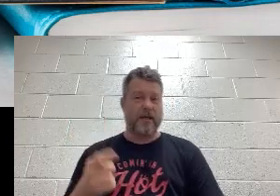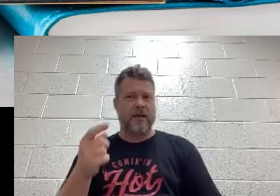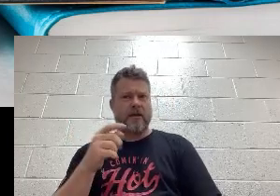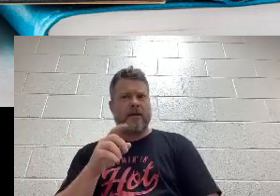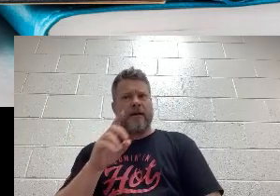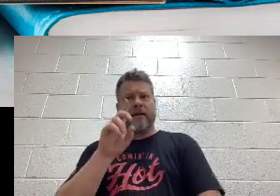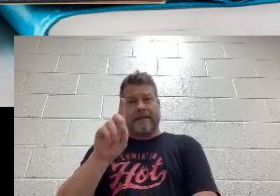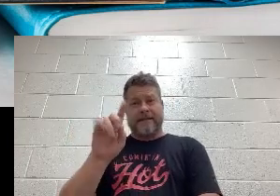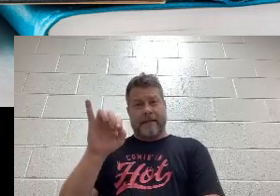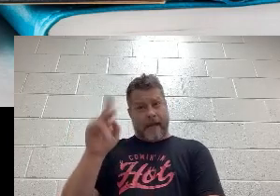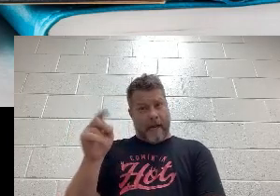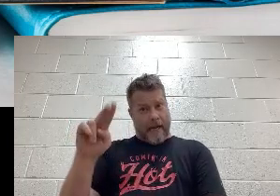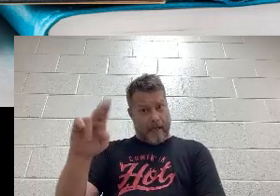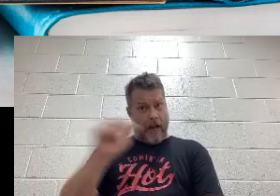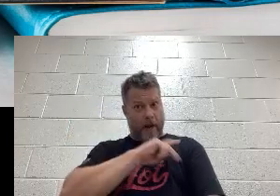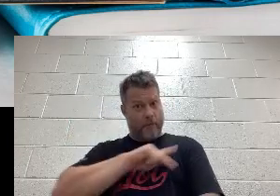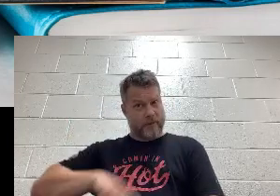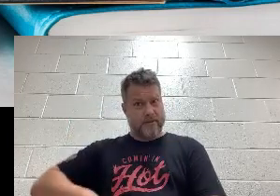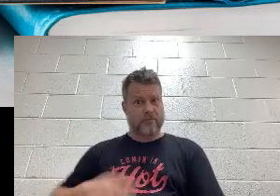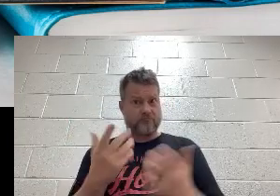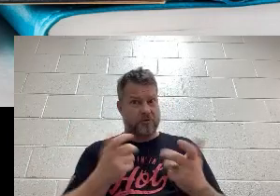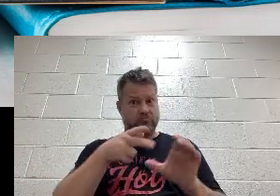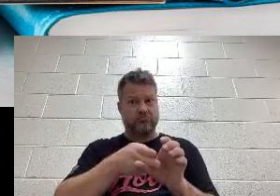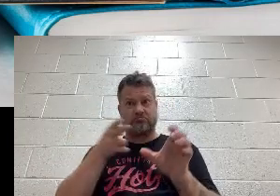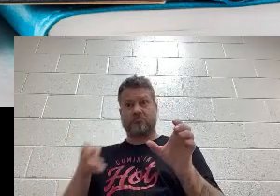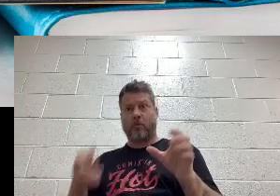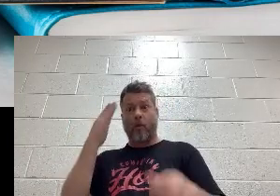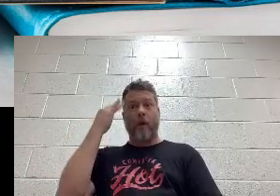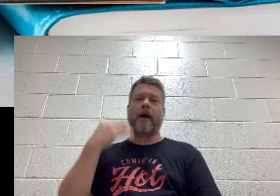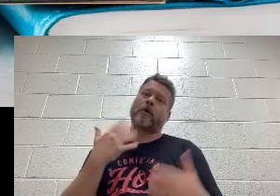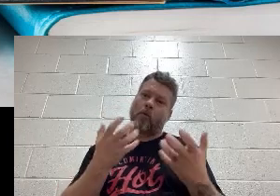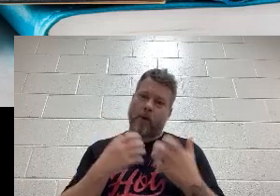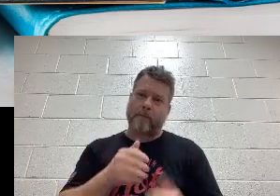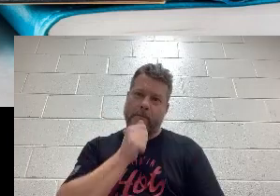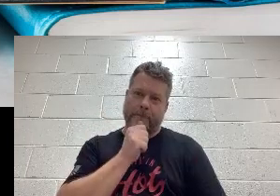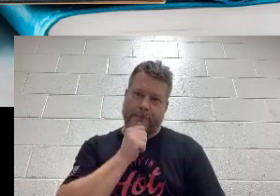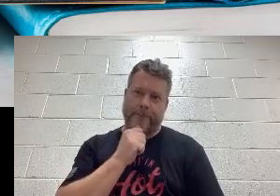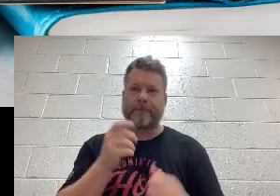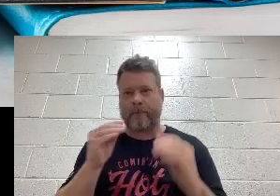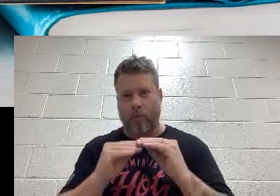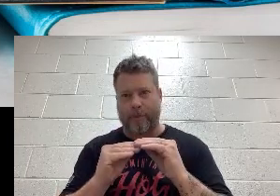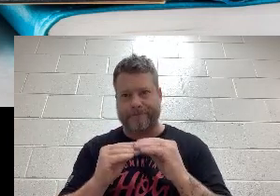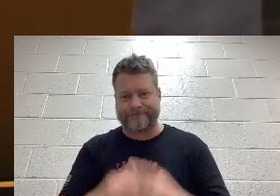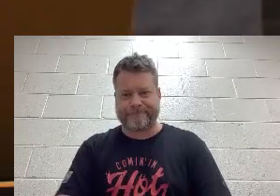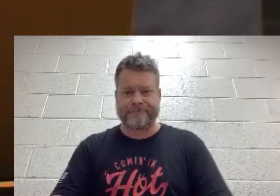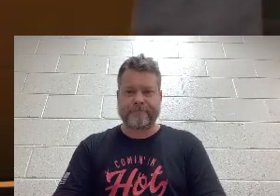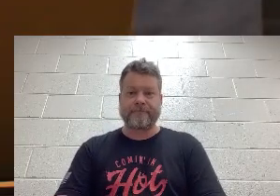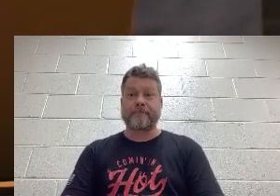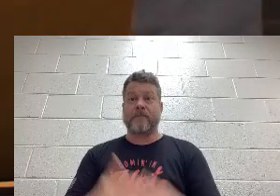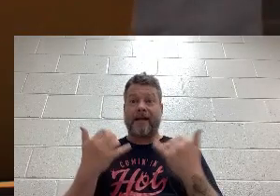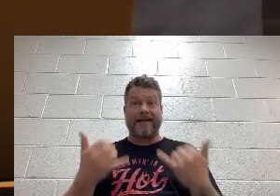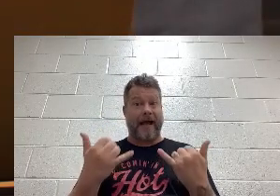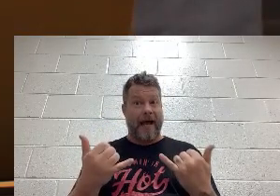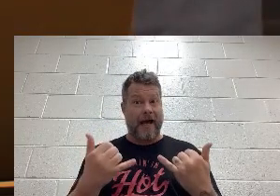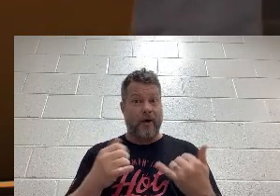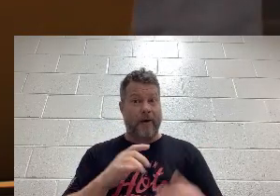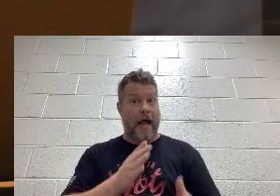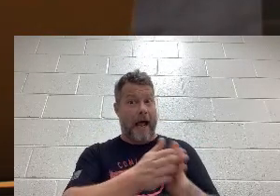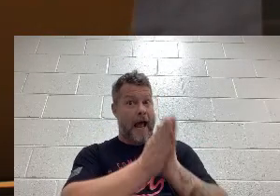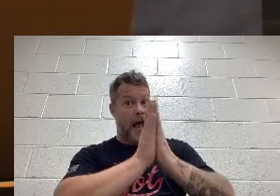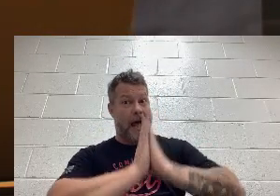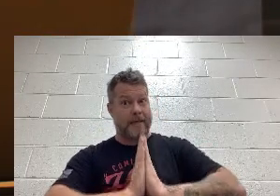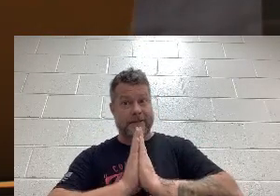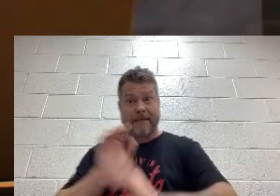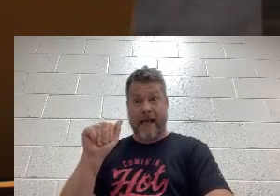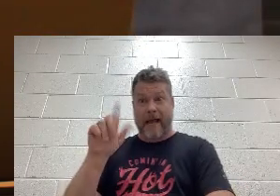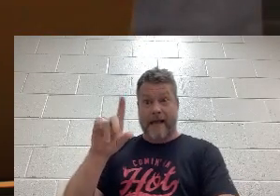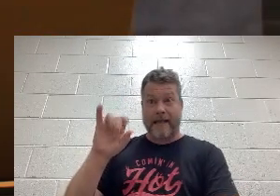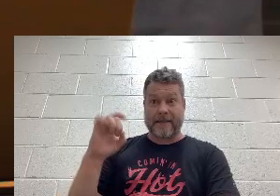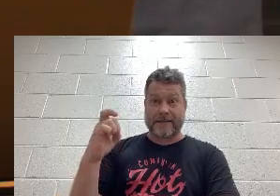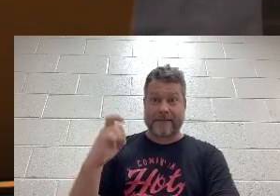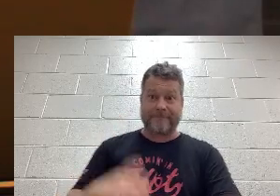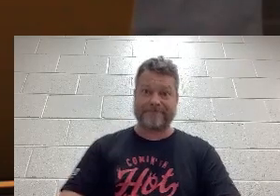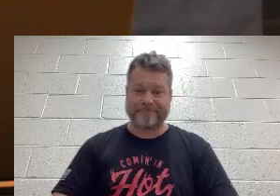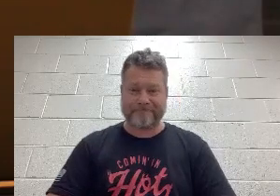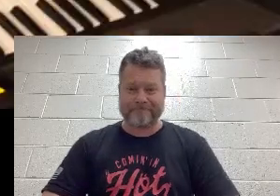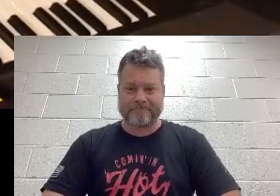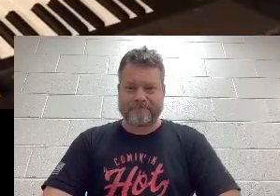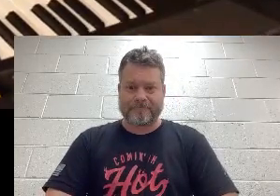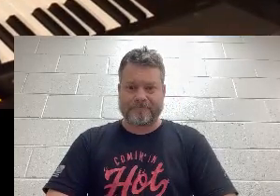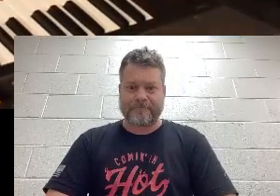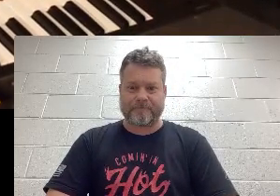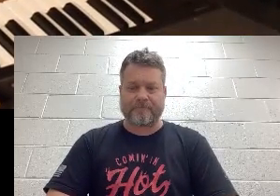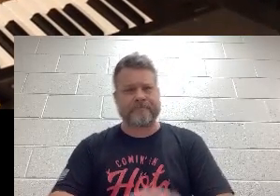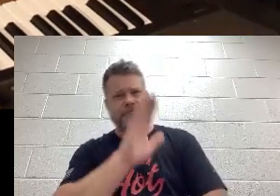out of the public because she desired more privacy. Thanks and back to you. Now for Ask Alex.